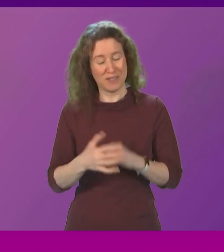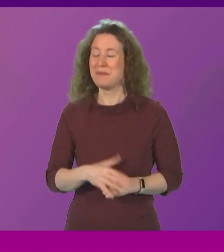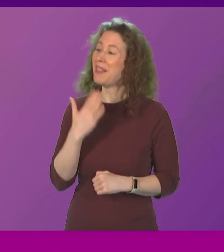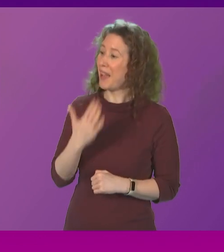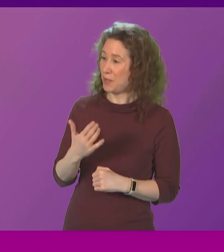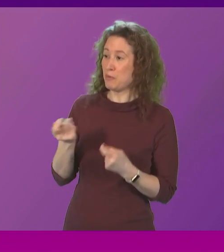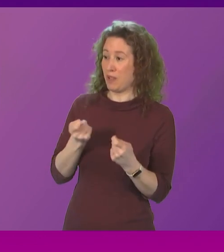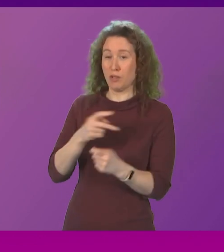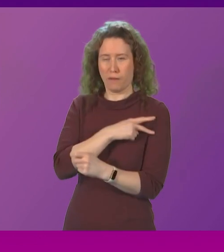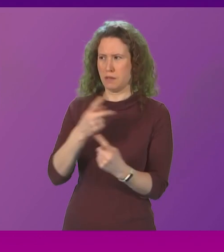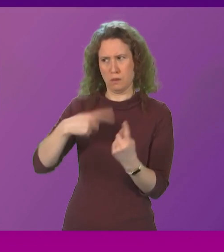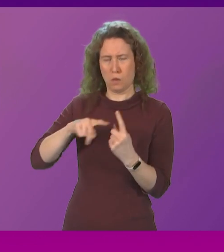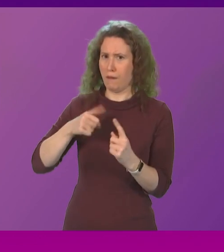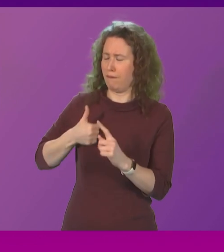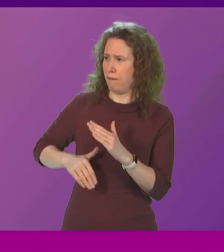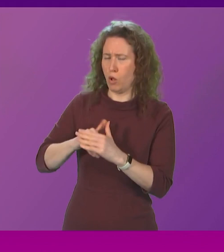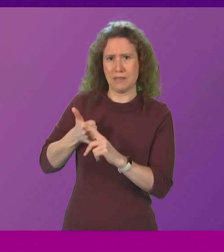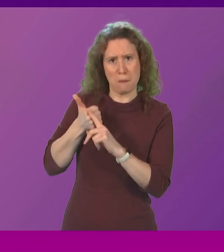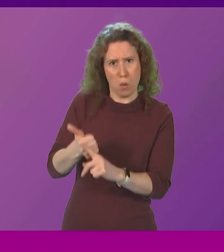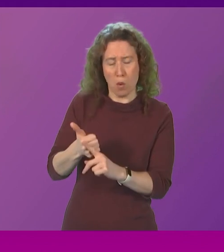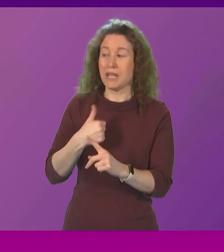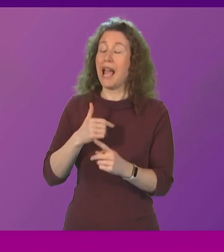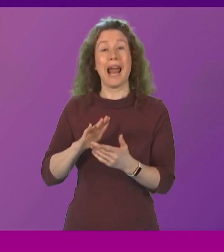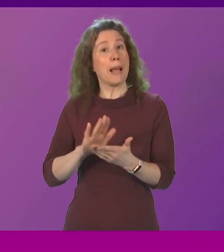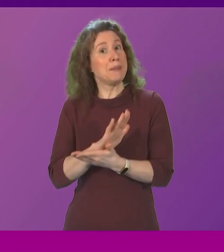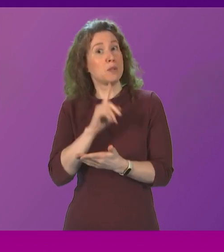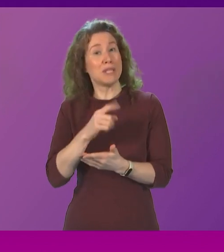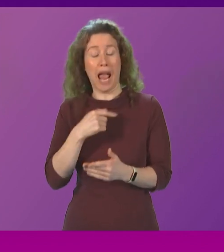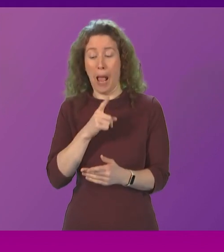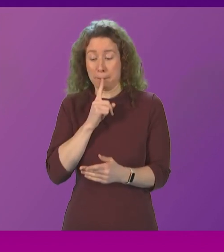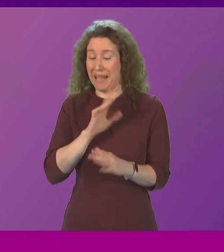You will have our full support on that. I am pleased to say that I managed to hold my tongue this time with that interruption.